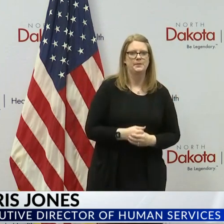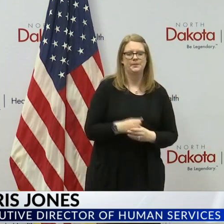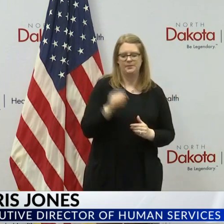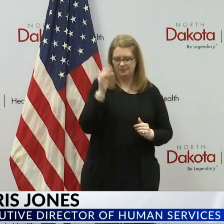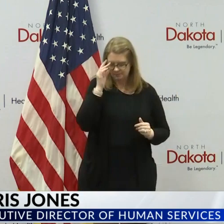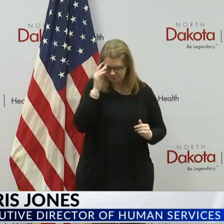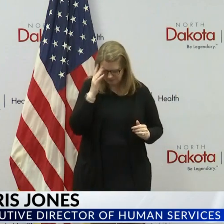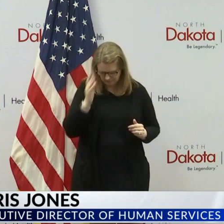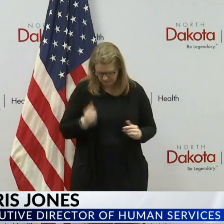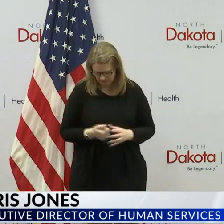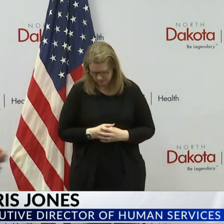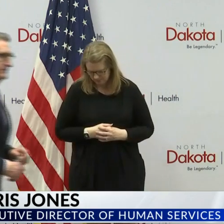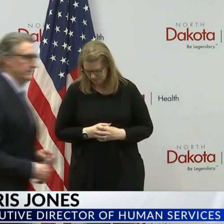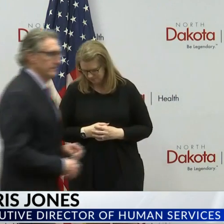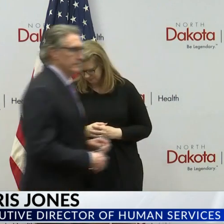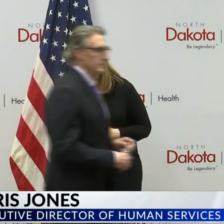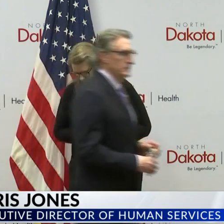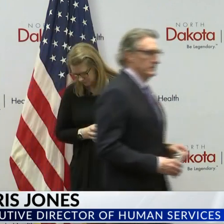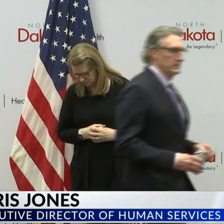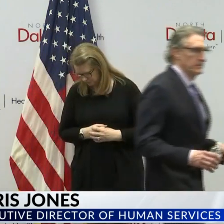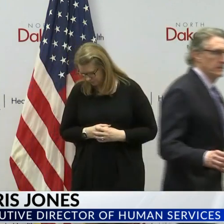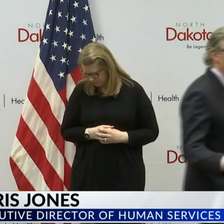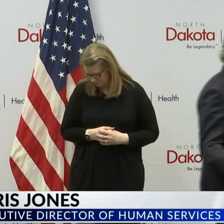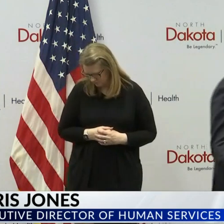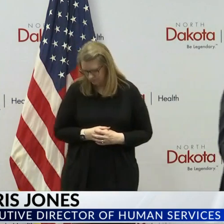INFORMATION FOR THIS VULNERABLE POPULATION GOING FORWARD.